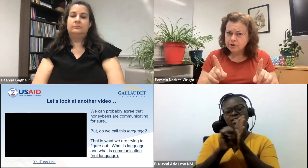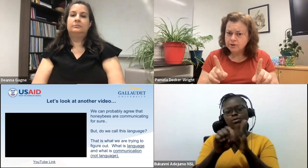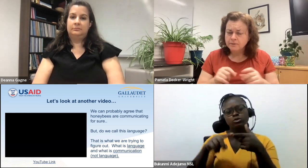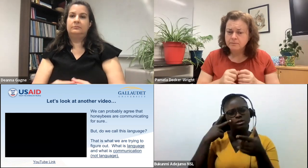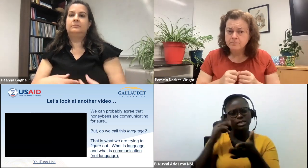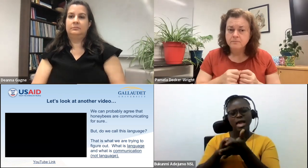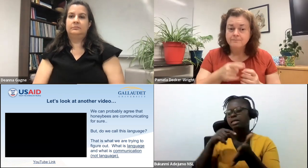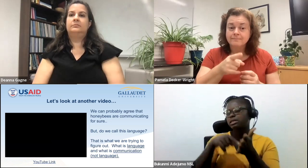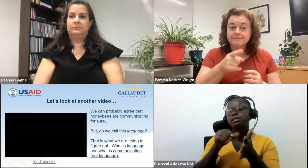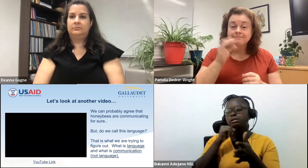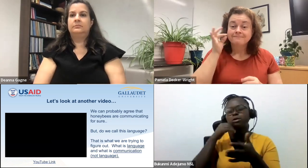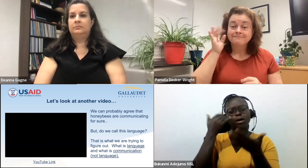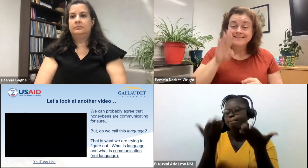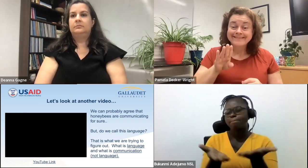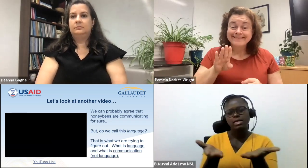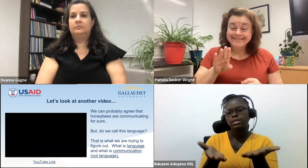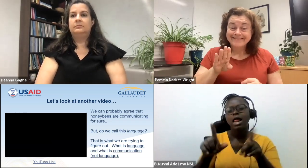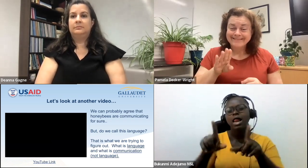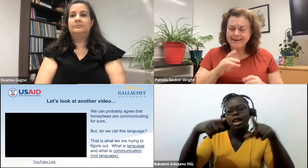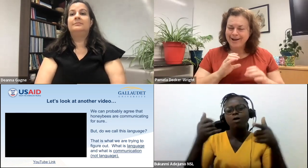and we have to measure that differently, or that's our question